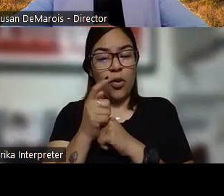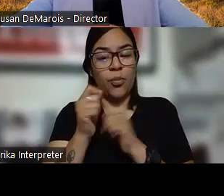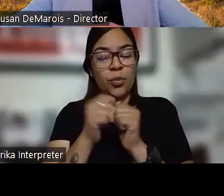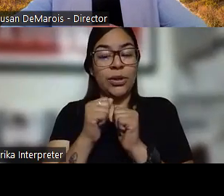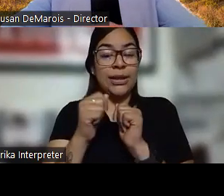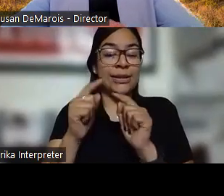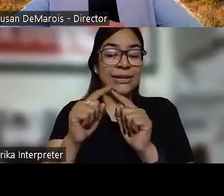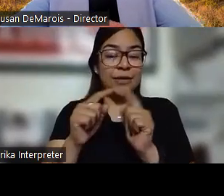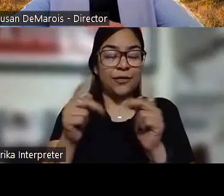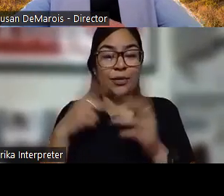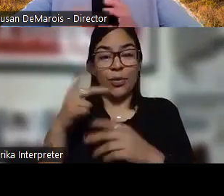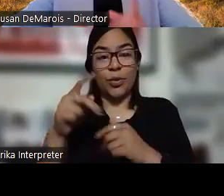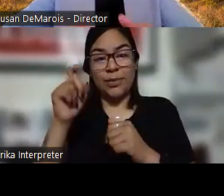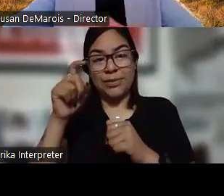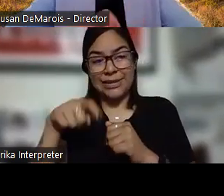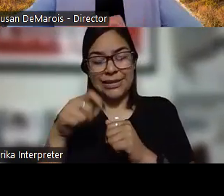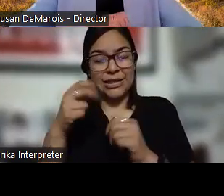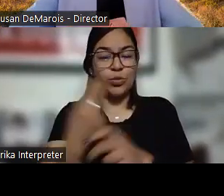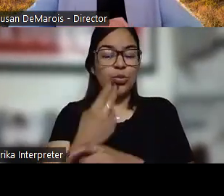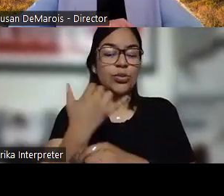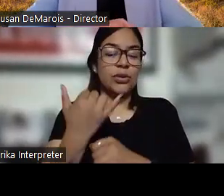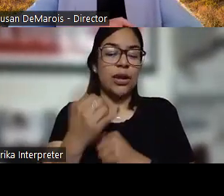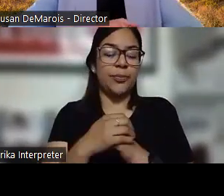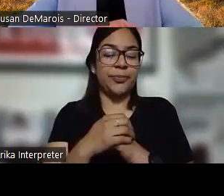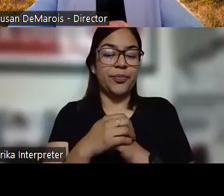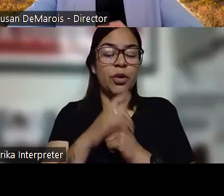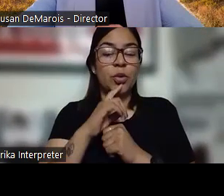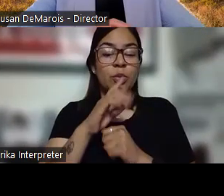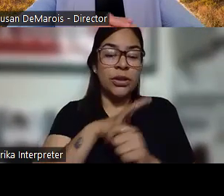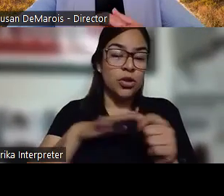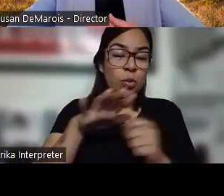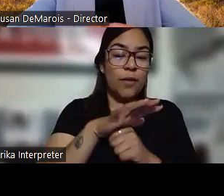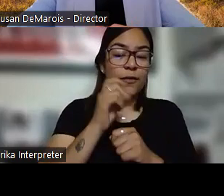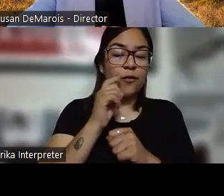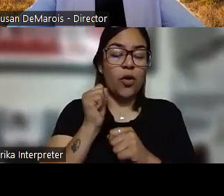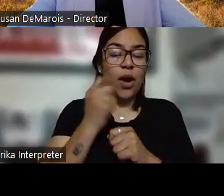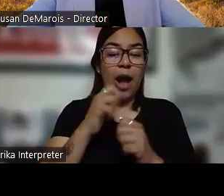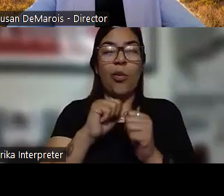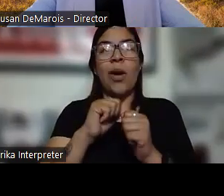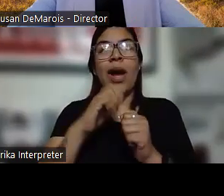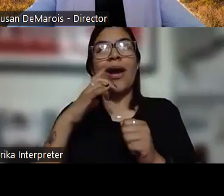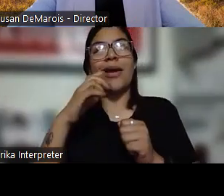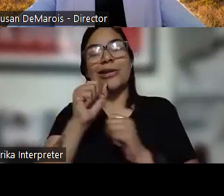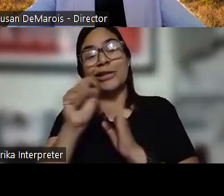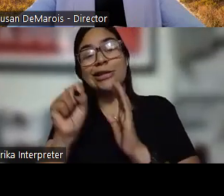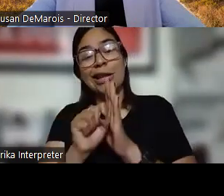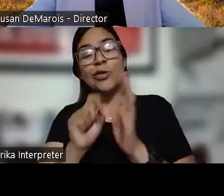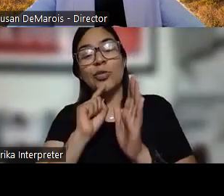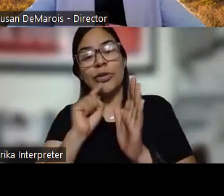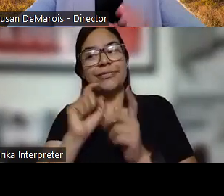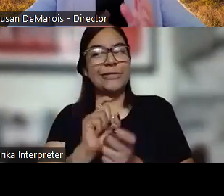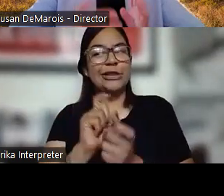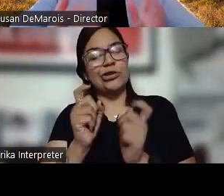and then our geography and and demographics so really looking at how our state has changed um